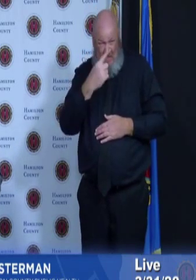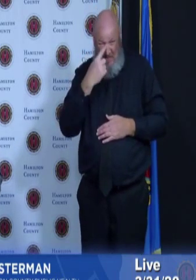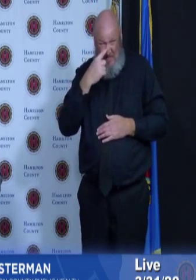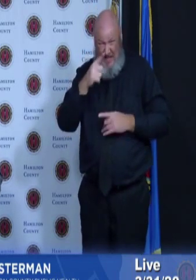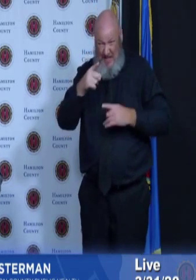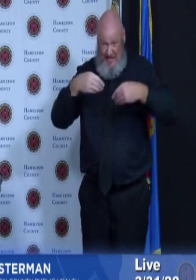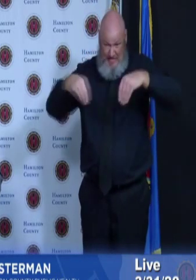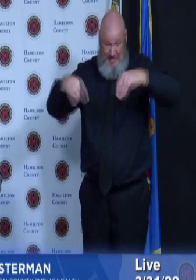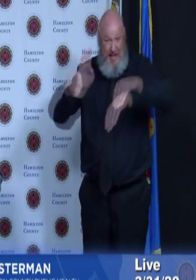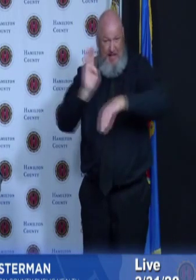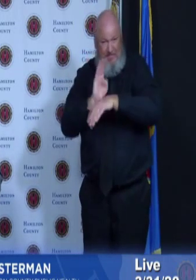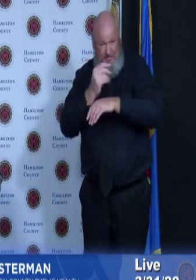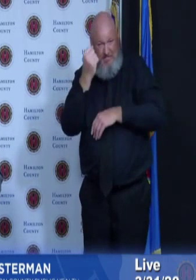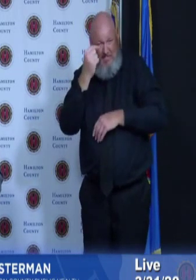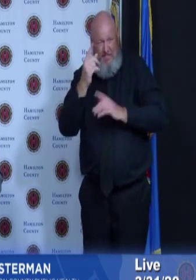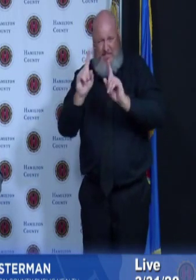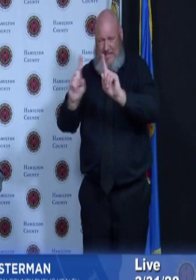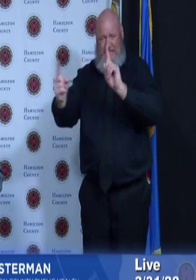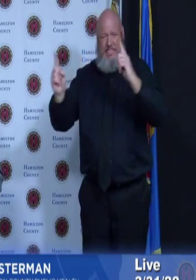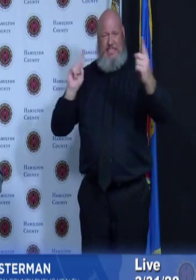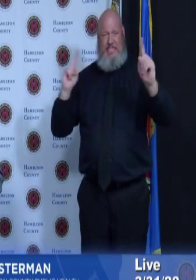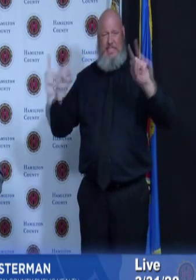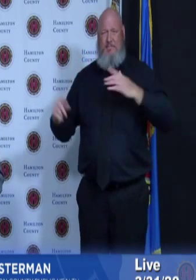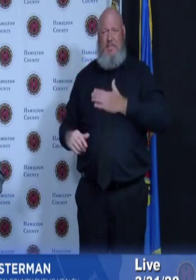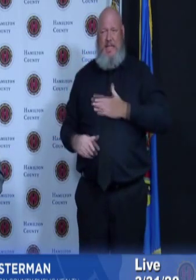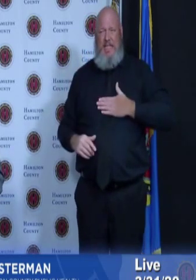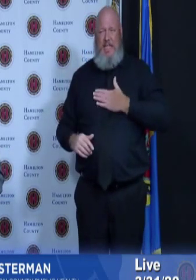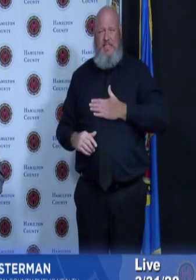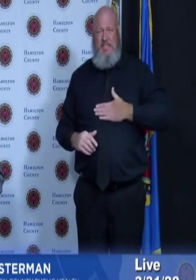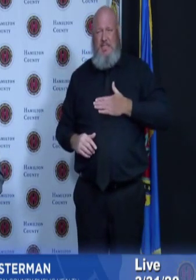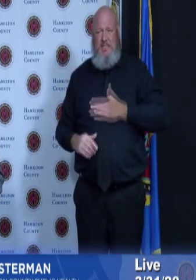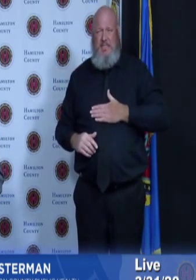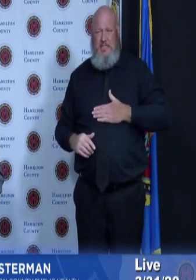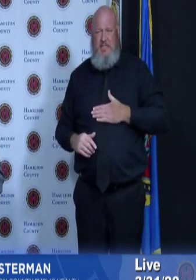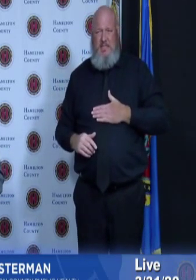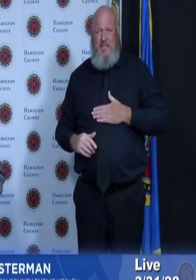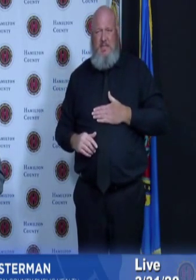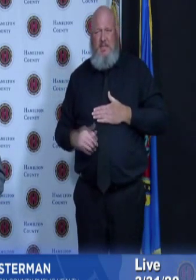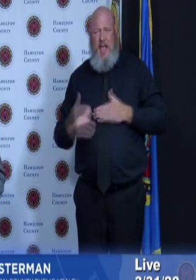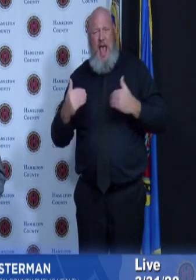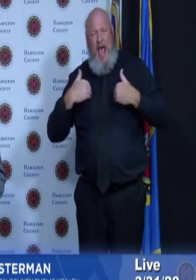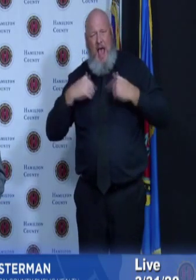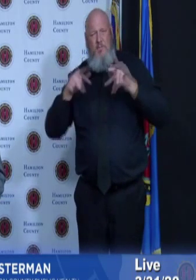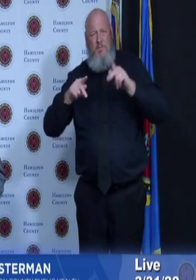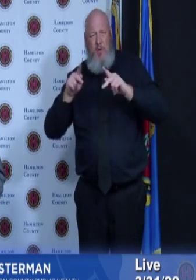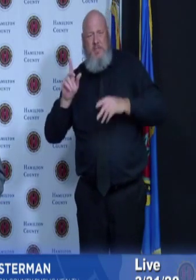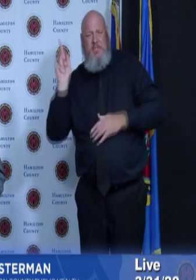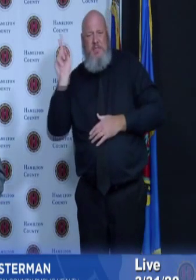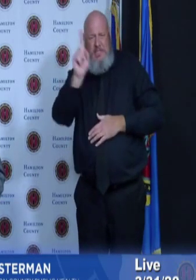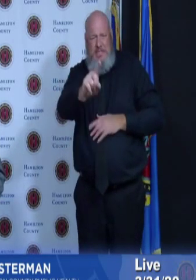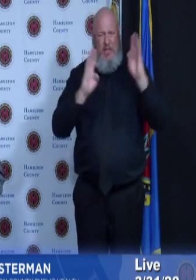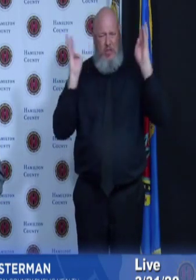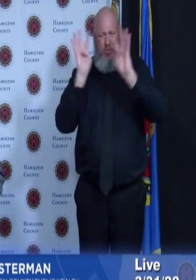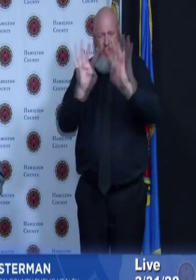when we make the reach out but in those instances my office will issue an order and then that order is enforced by the police department so I sent the order